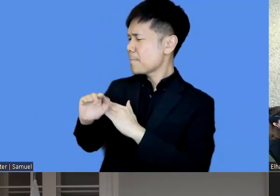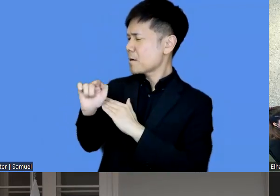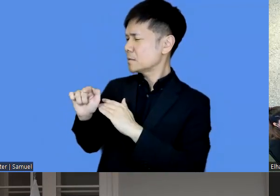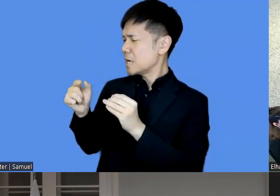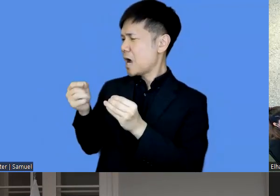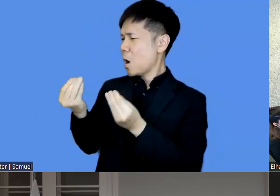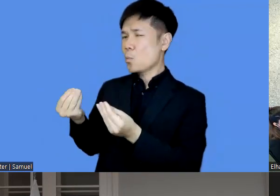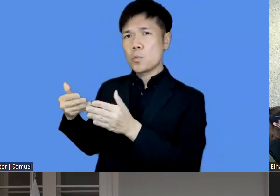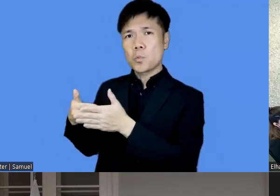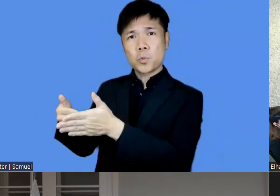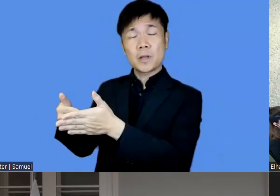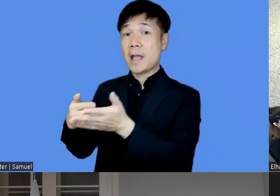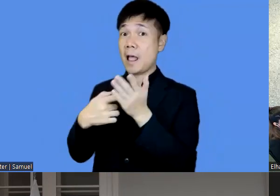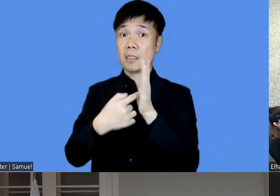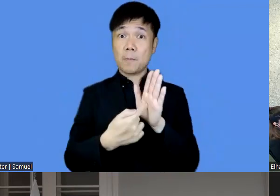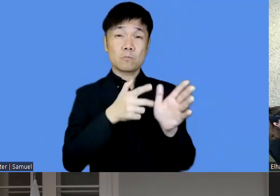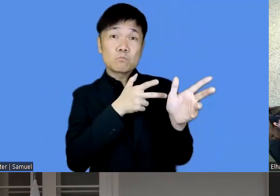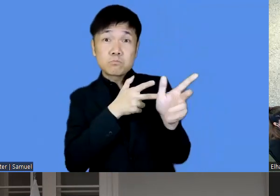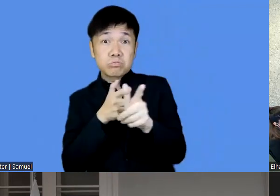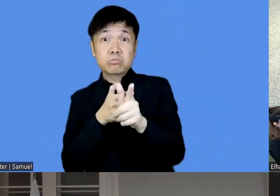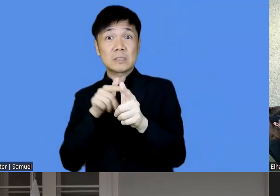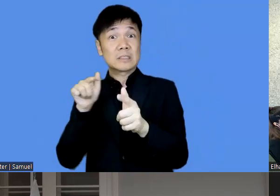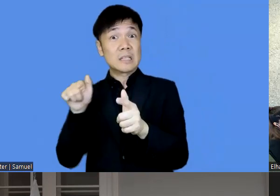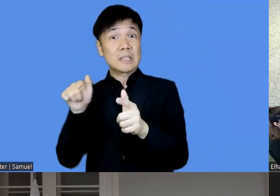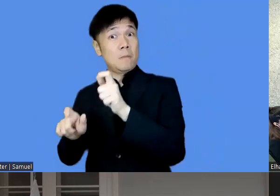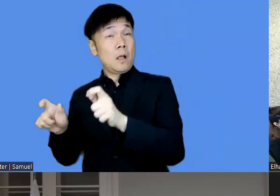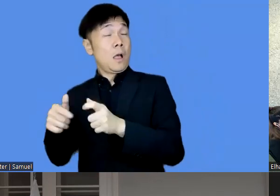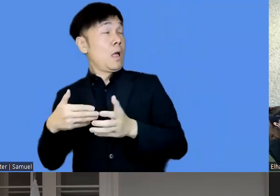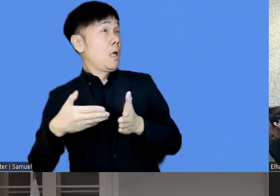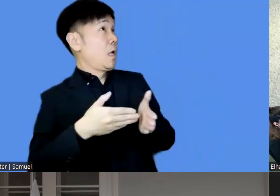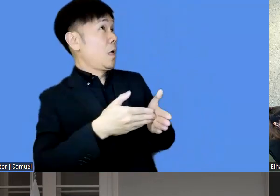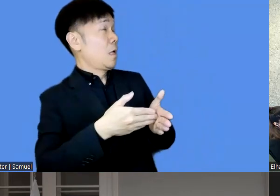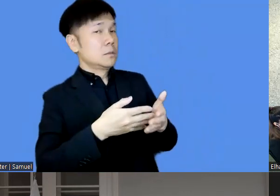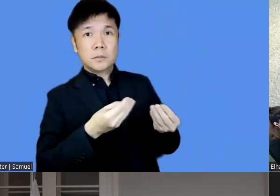during military operations in armed conflicts, and this is now the place where I'd like to